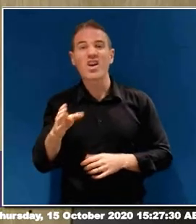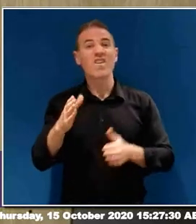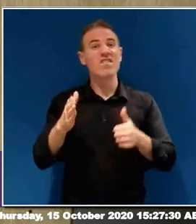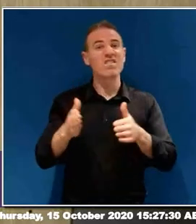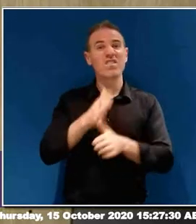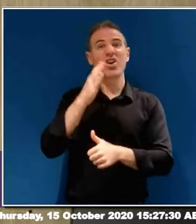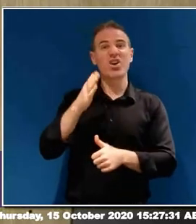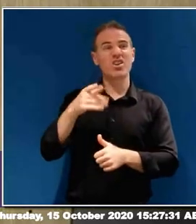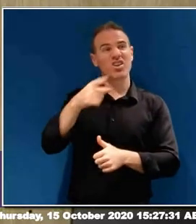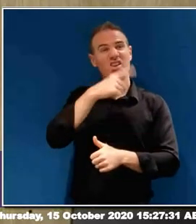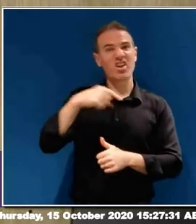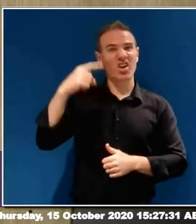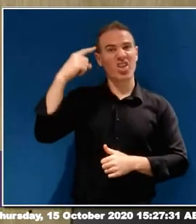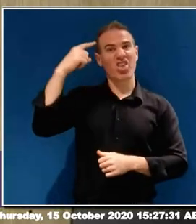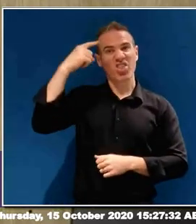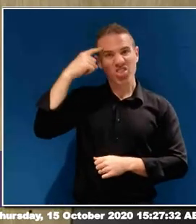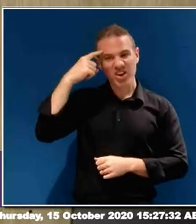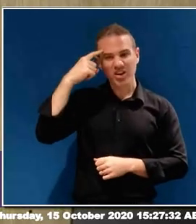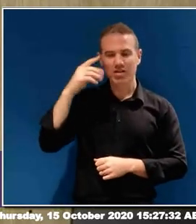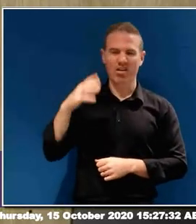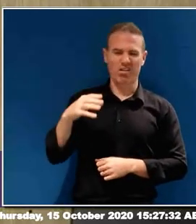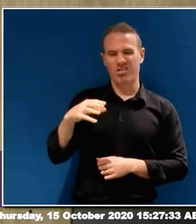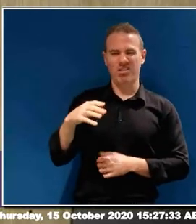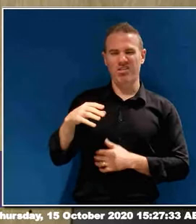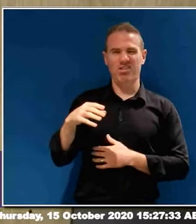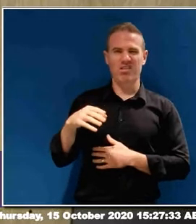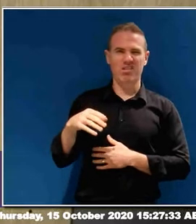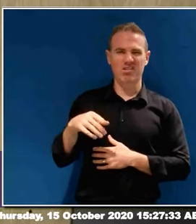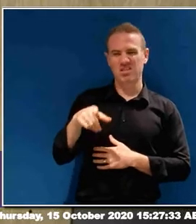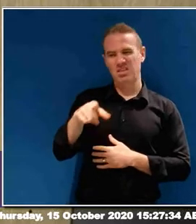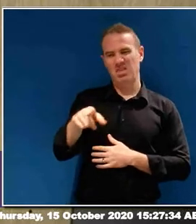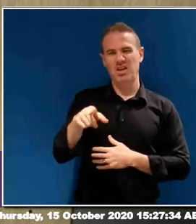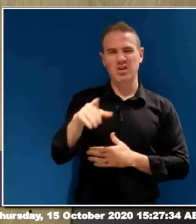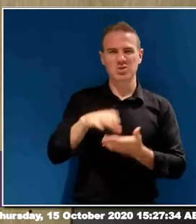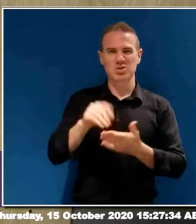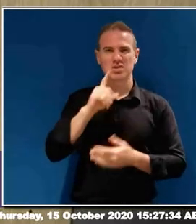"don't want to do it", there's usually a reason why, and so they get in a lot